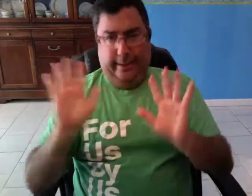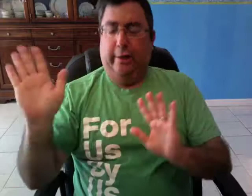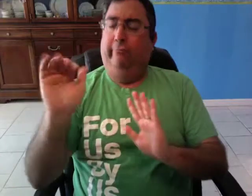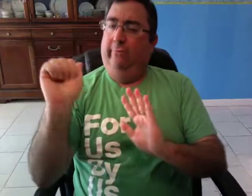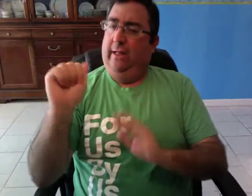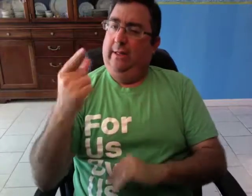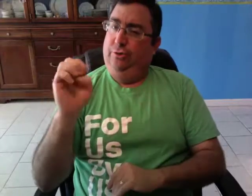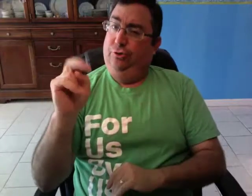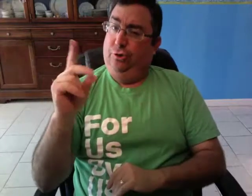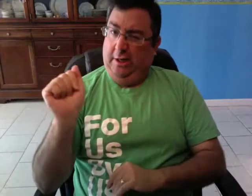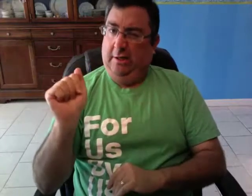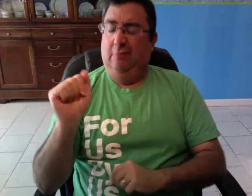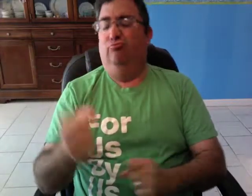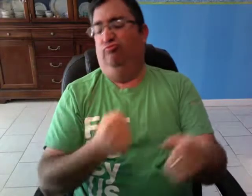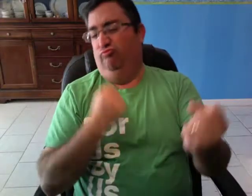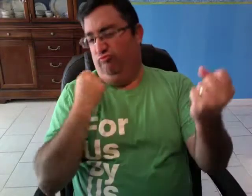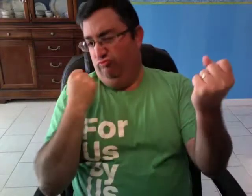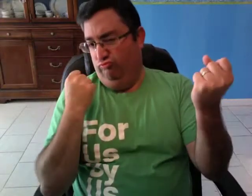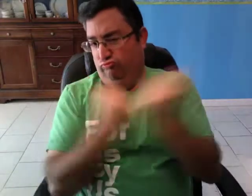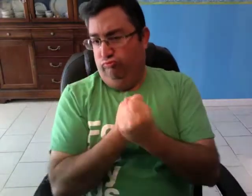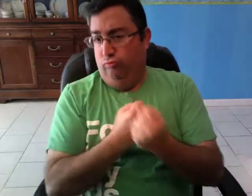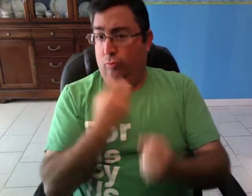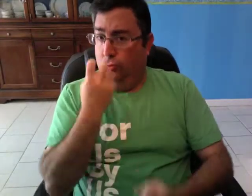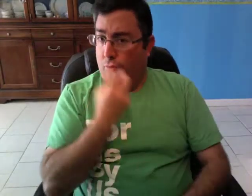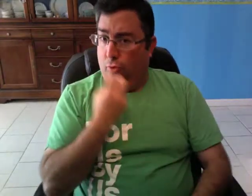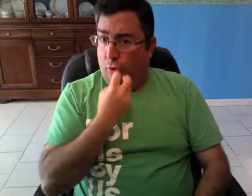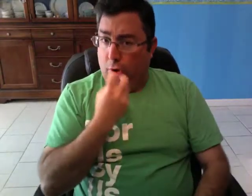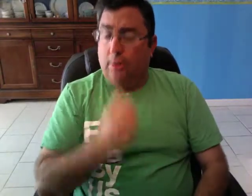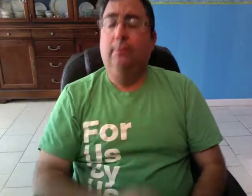At this convention, they made their agenda clear: That they were there to support Oralism.